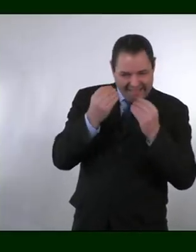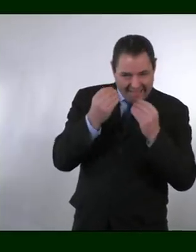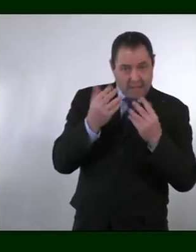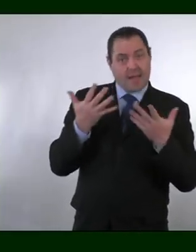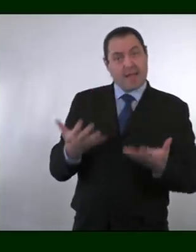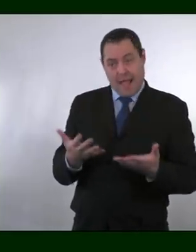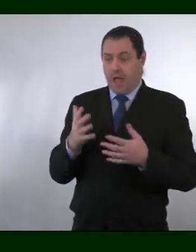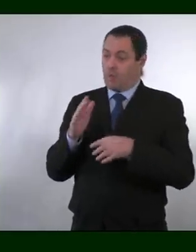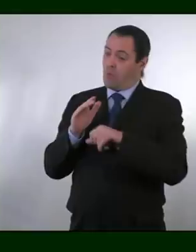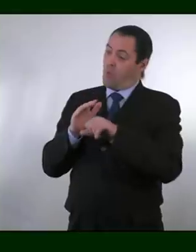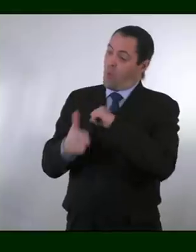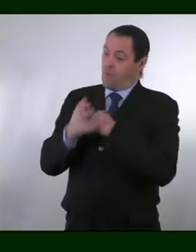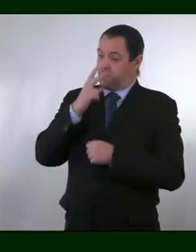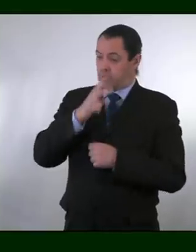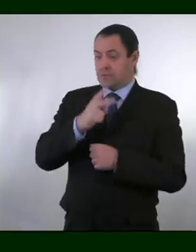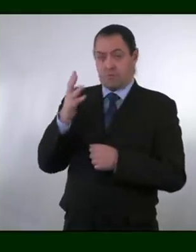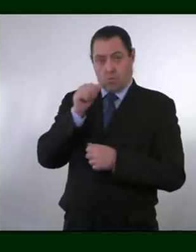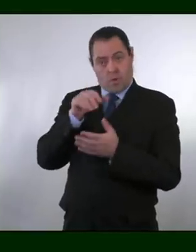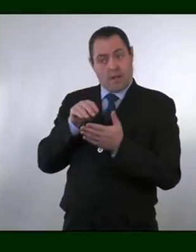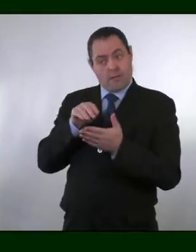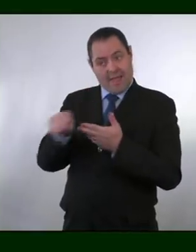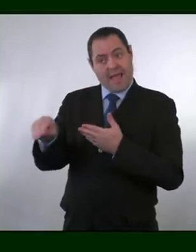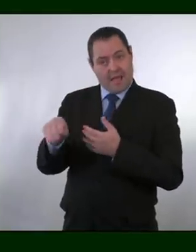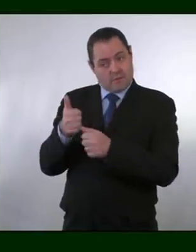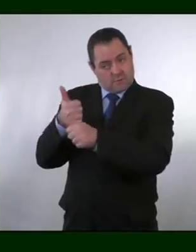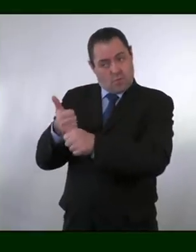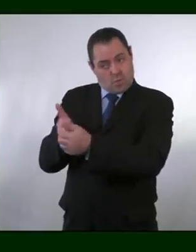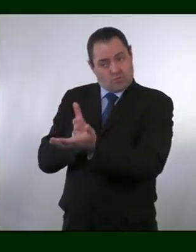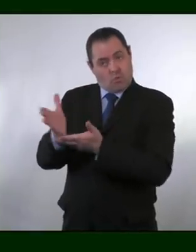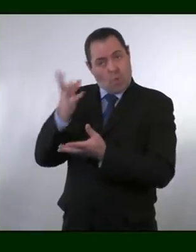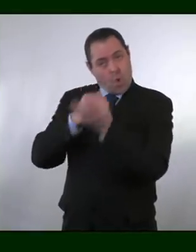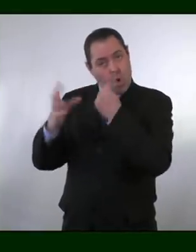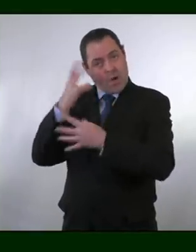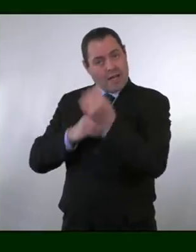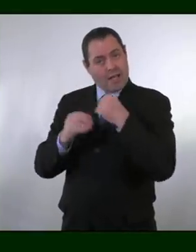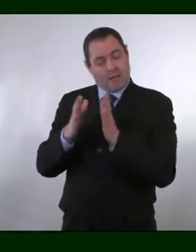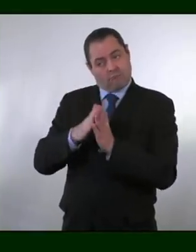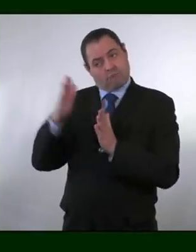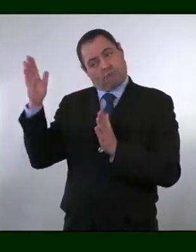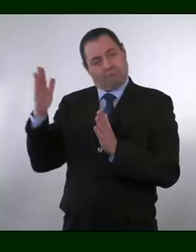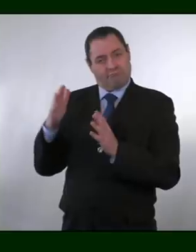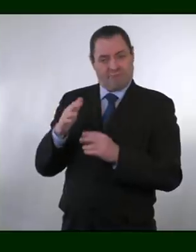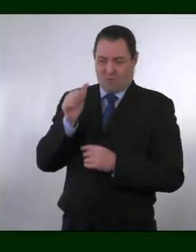pay you for that skill—we will support you. Particularly in the context of this pandemic,